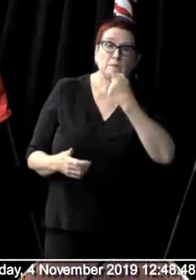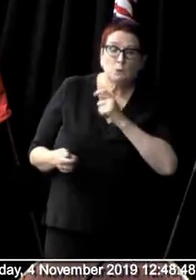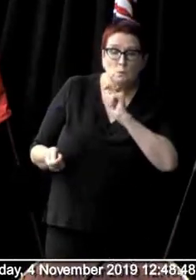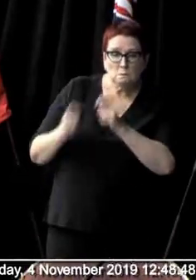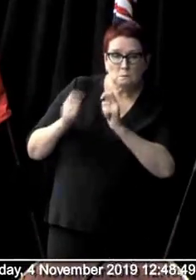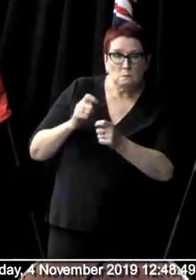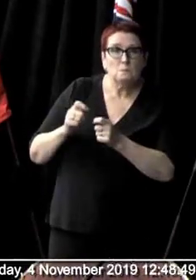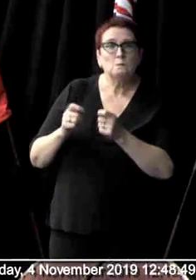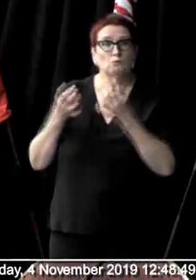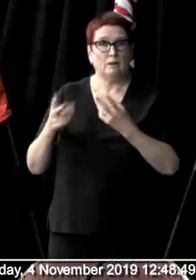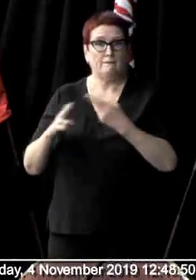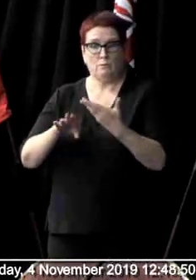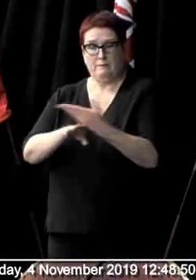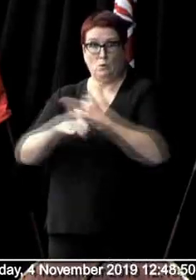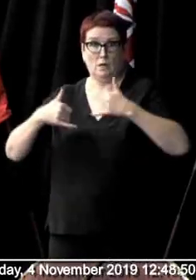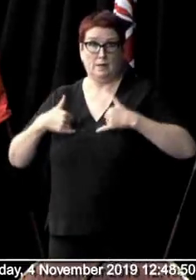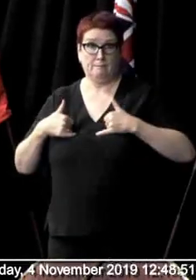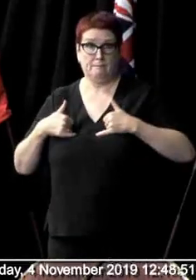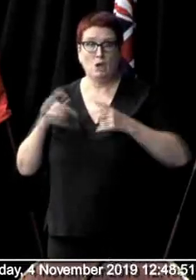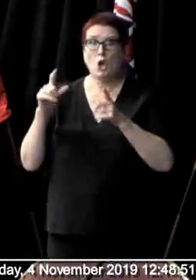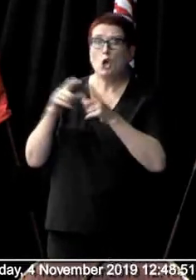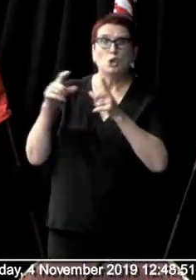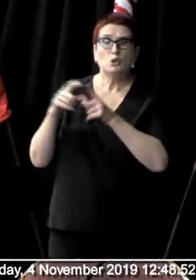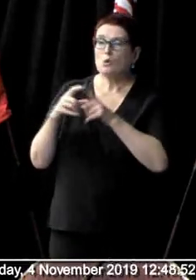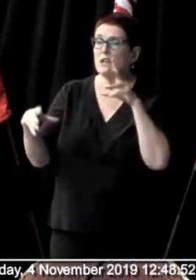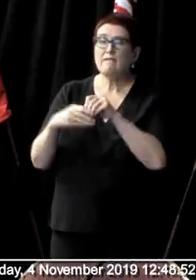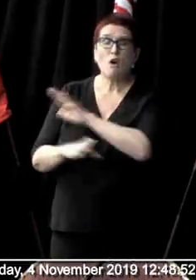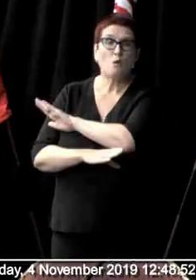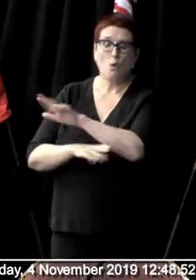She had access to every activity on the camp.